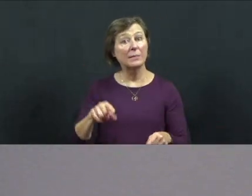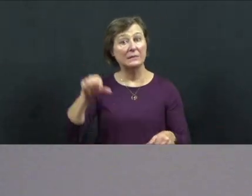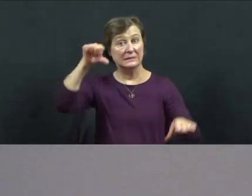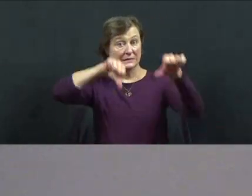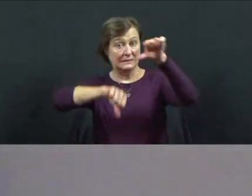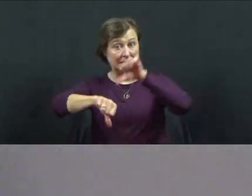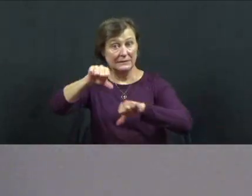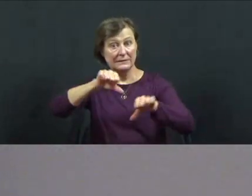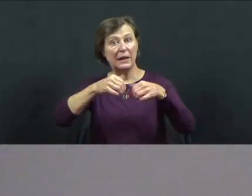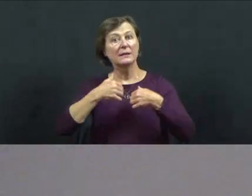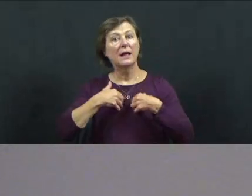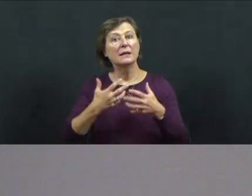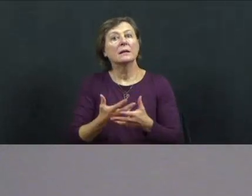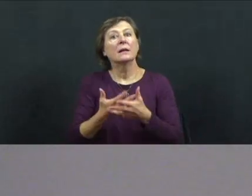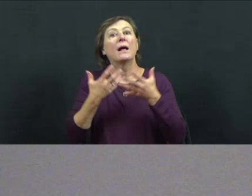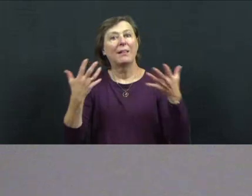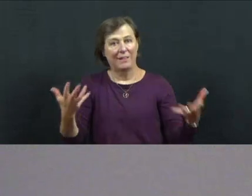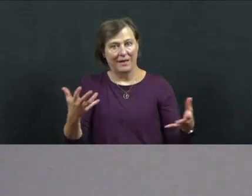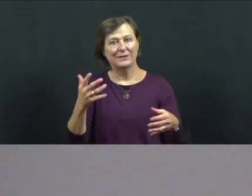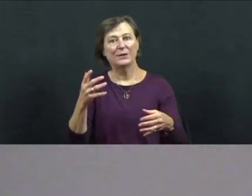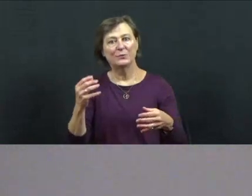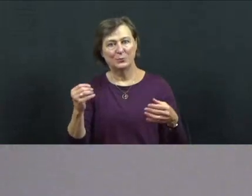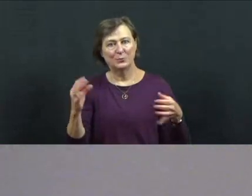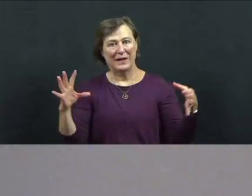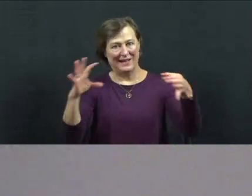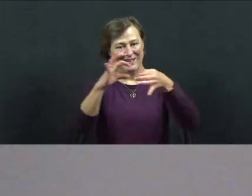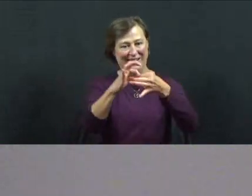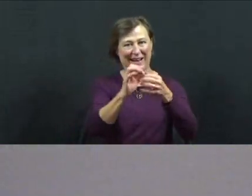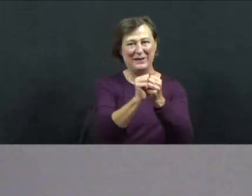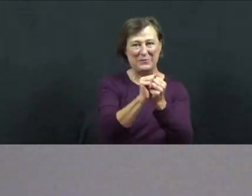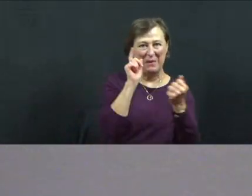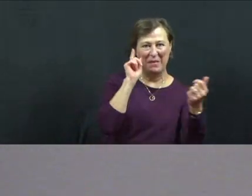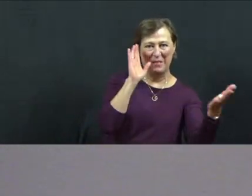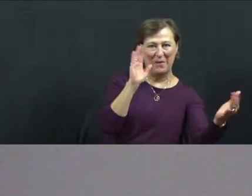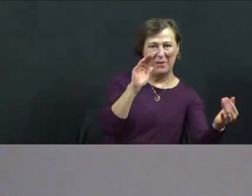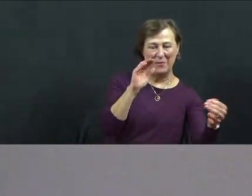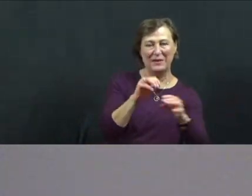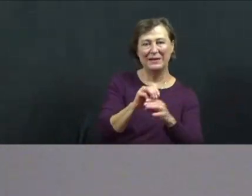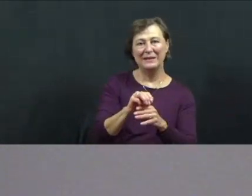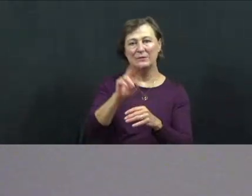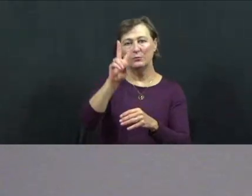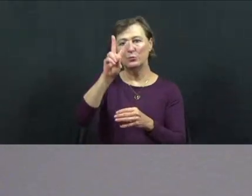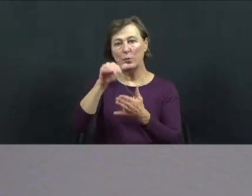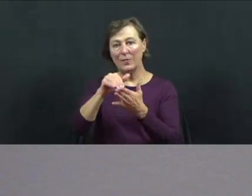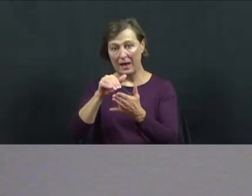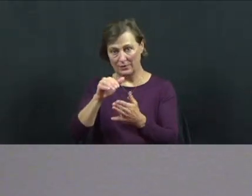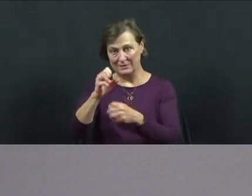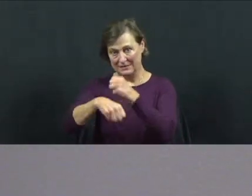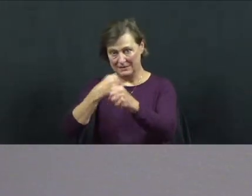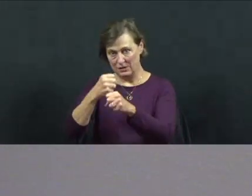has a great deal to say. In the year 2000, after much research,